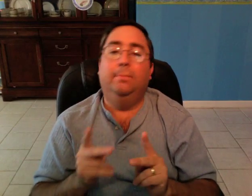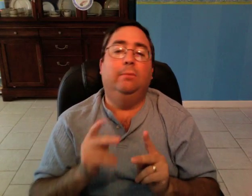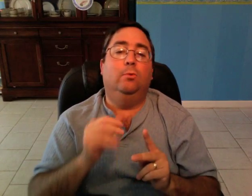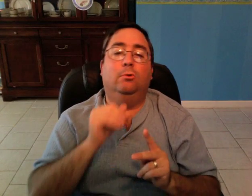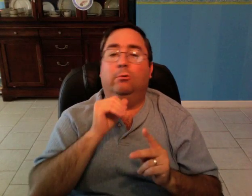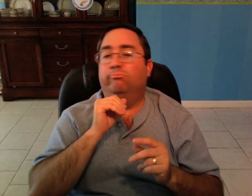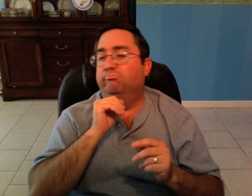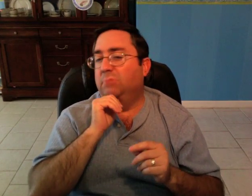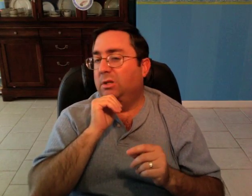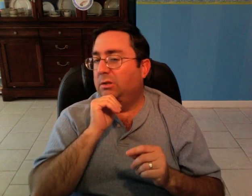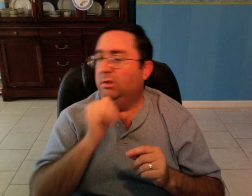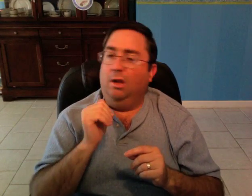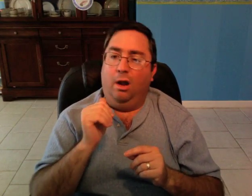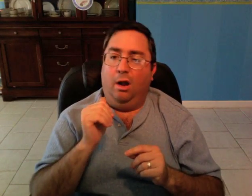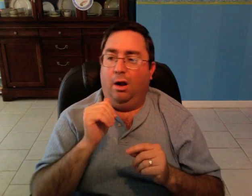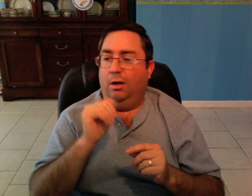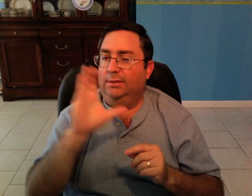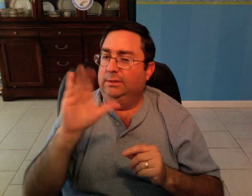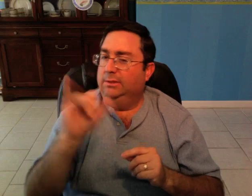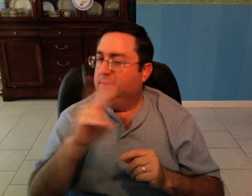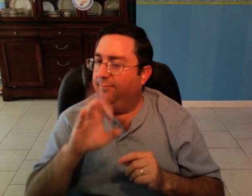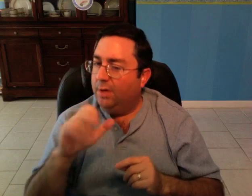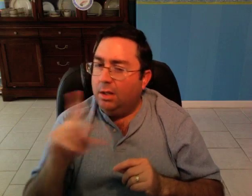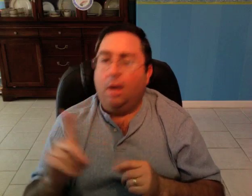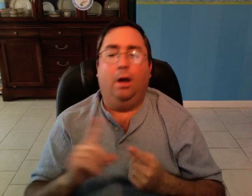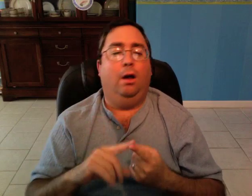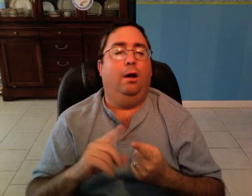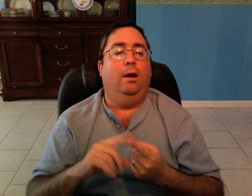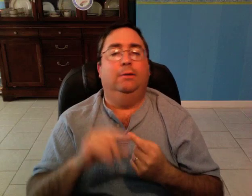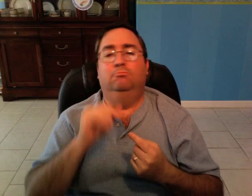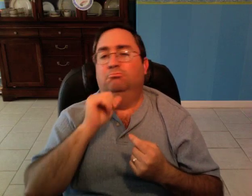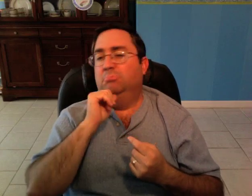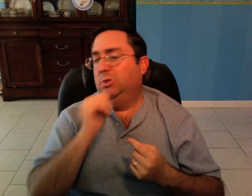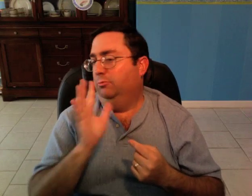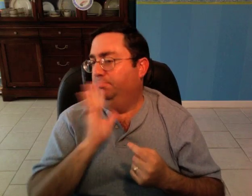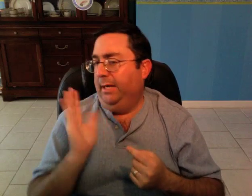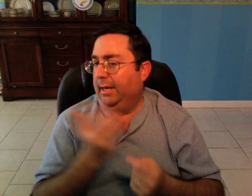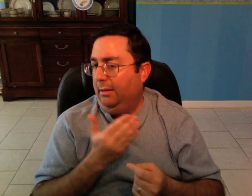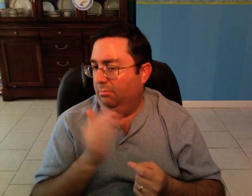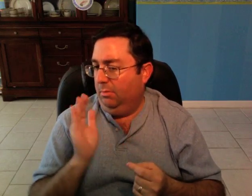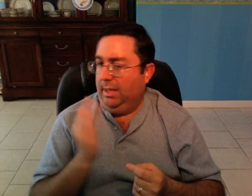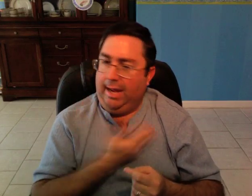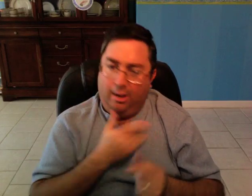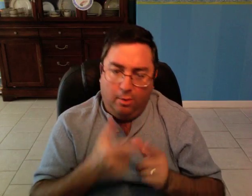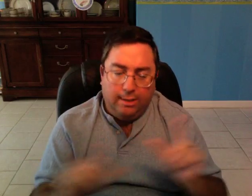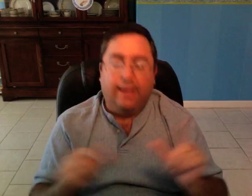said things about them like "they're not civilized", "they don't speak our language",